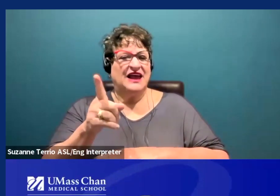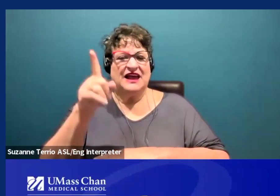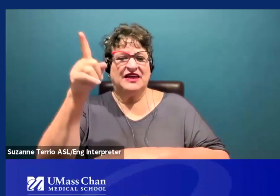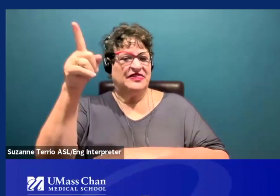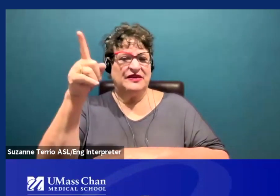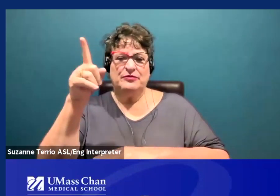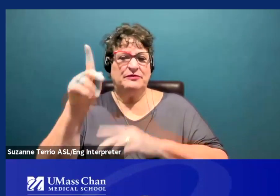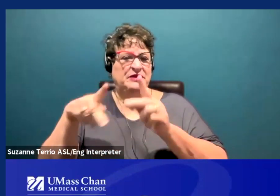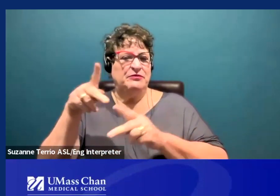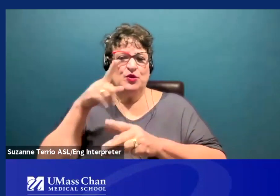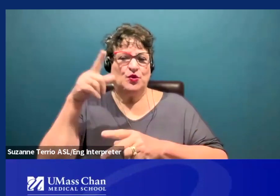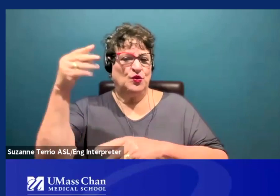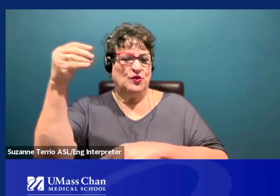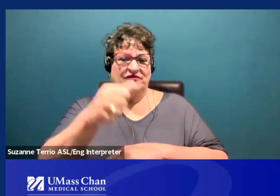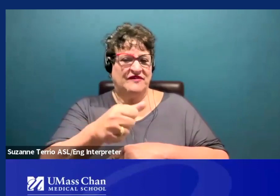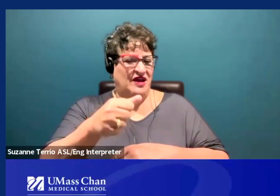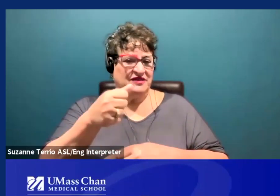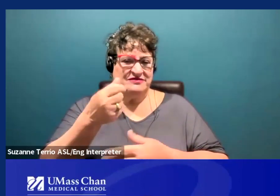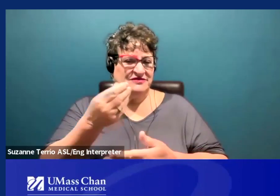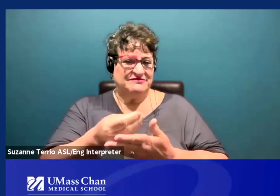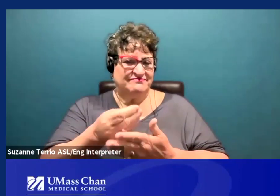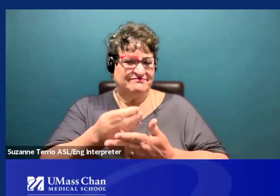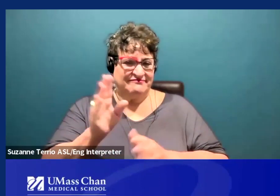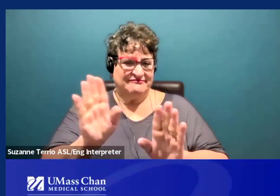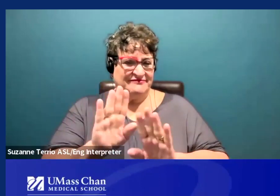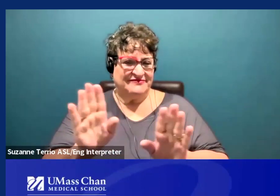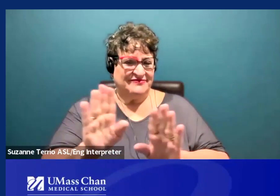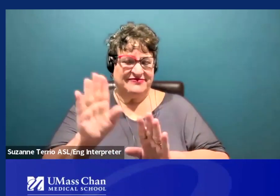Okay. Thank you. All right.